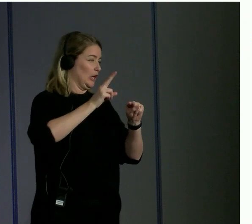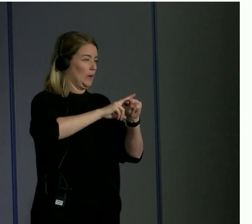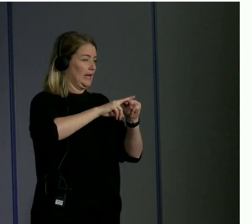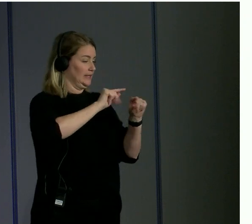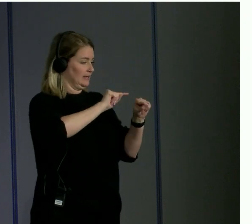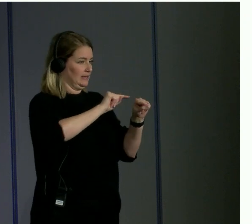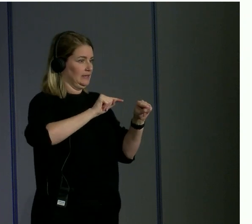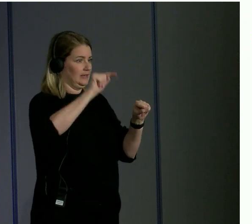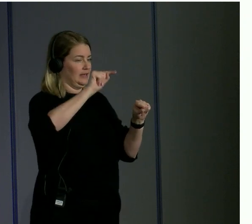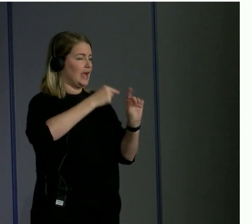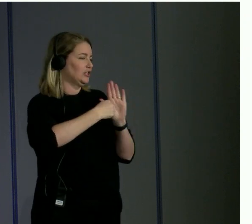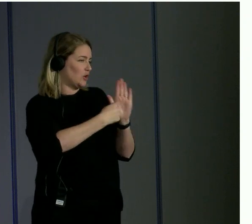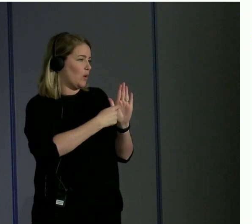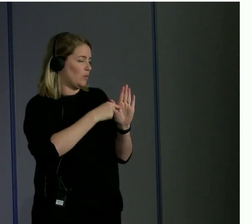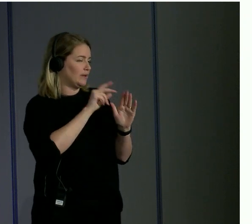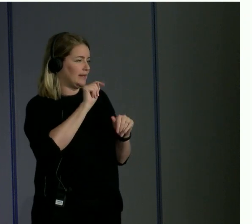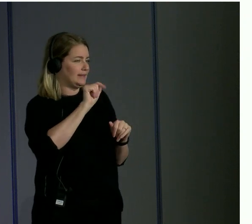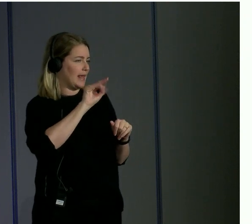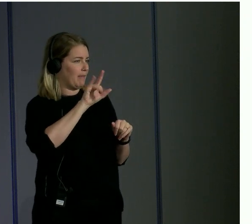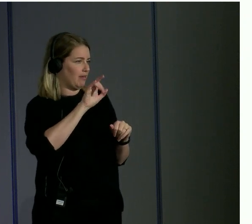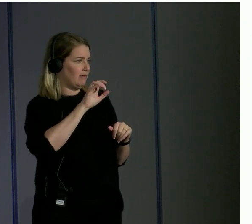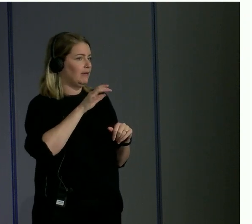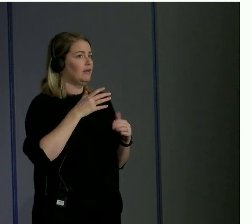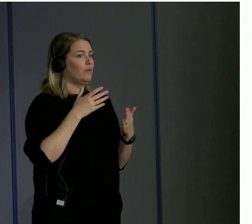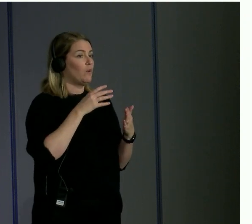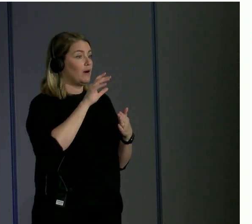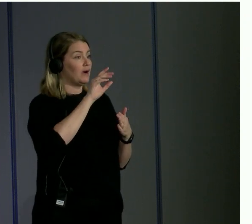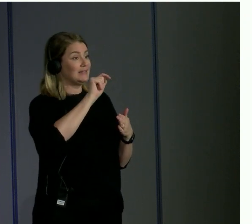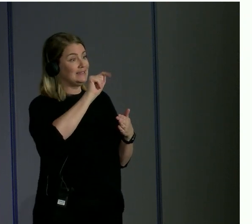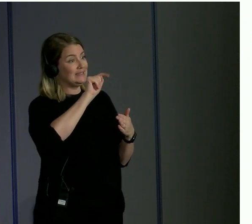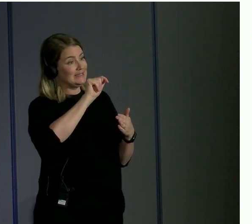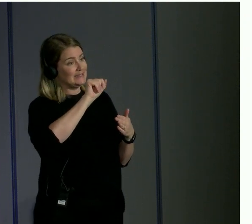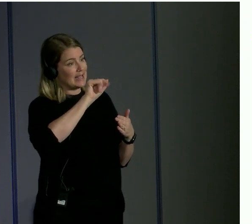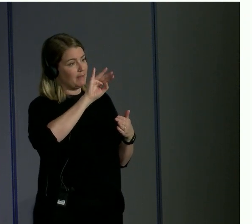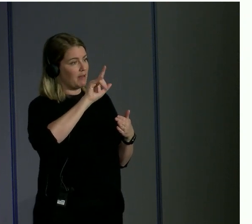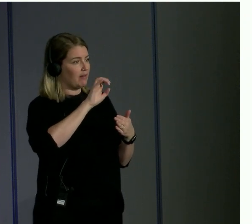table below or table calculating and then give some summary of what's going on in this